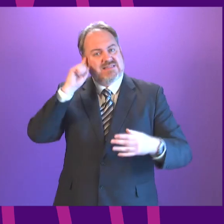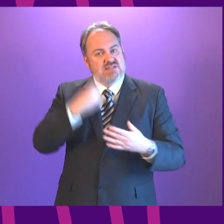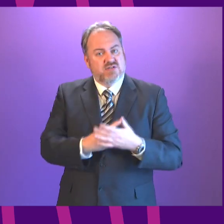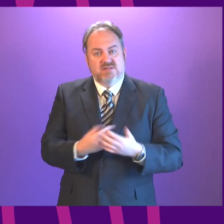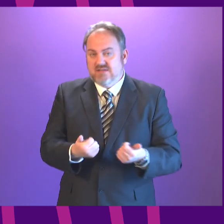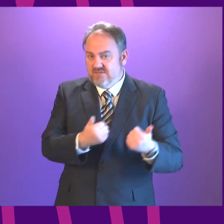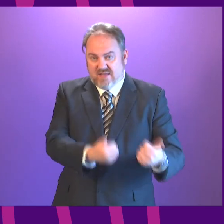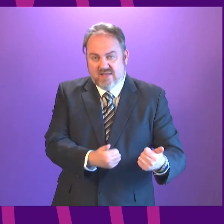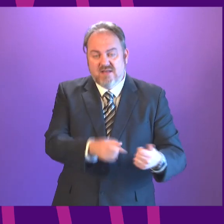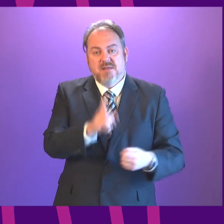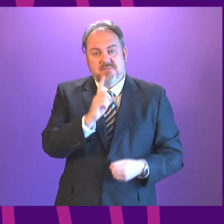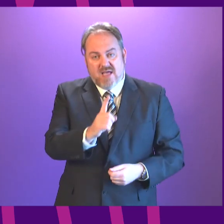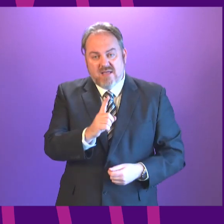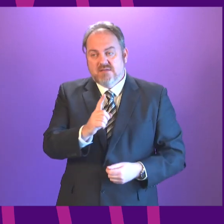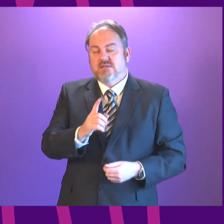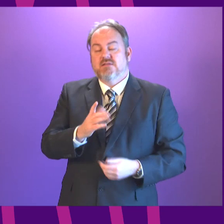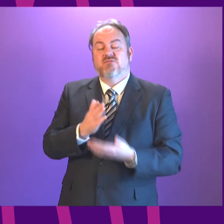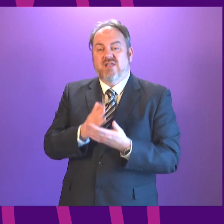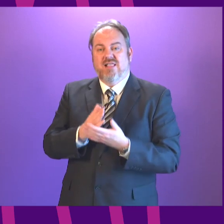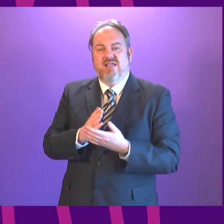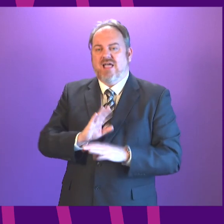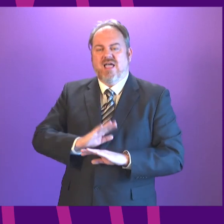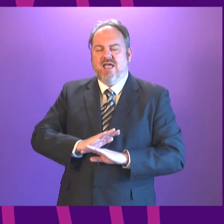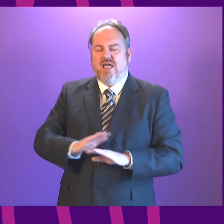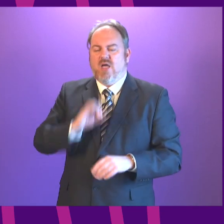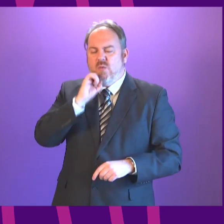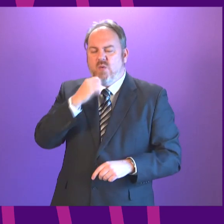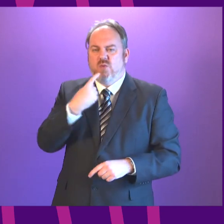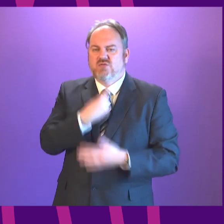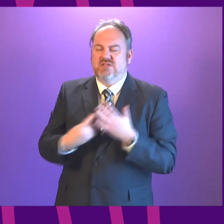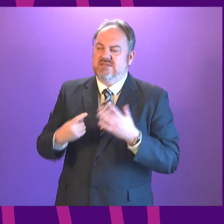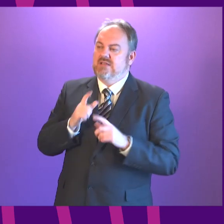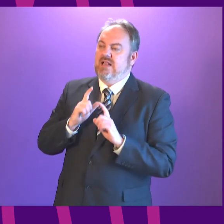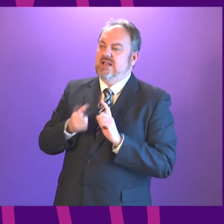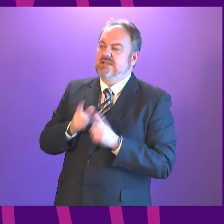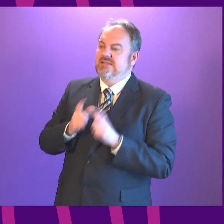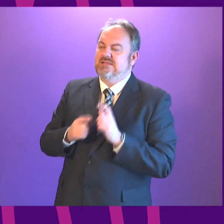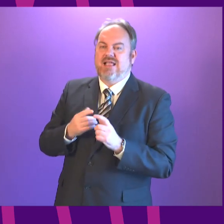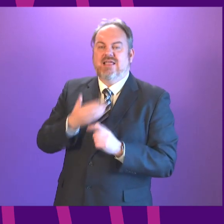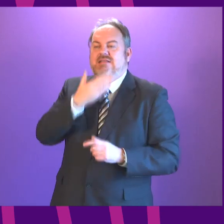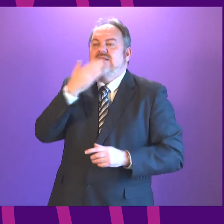do not think that people want me just to say things that they want to hear right now but